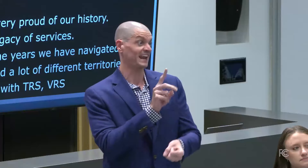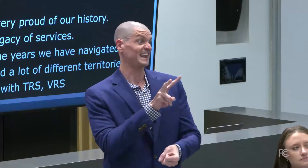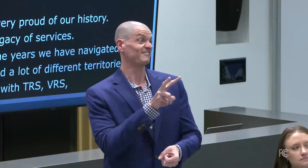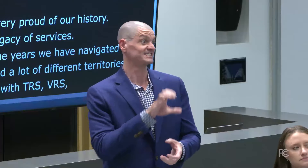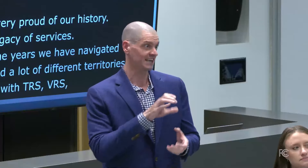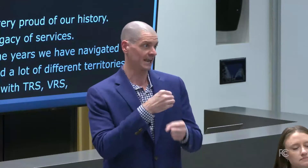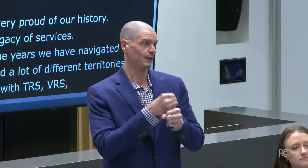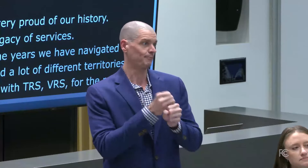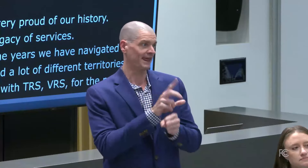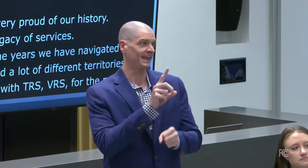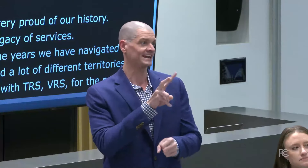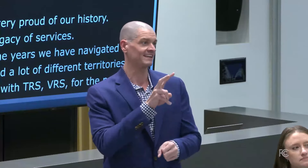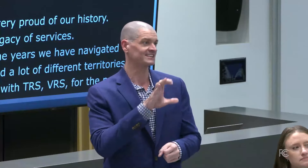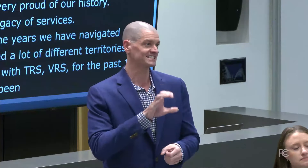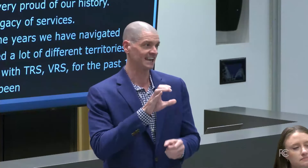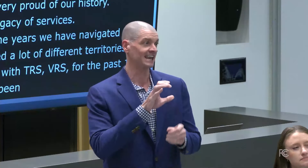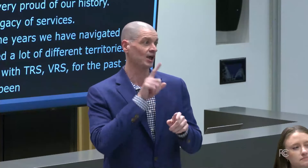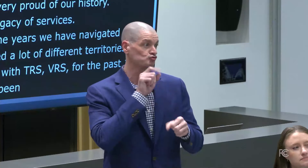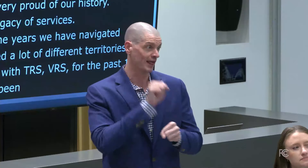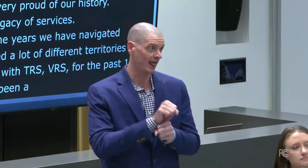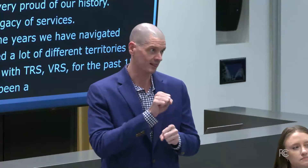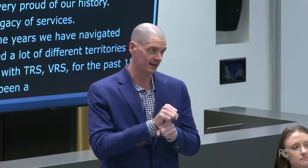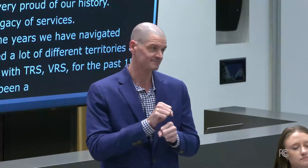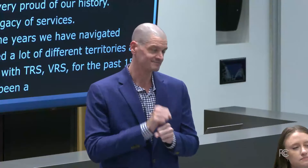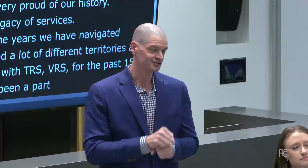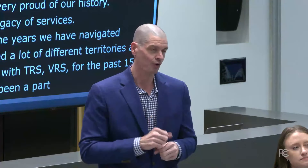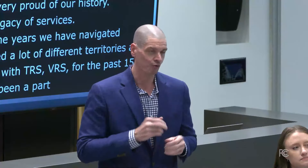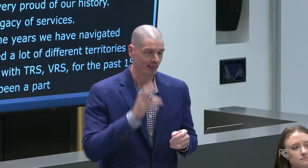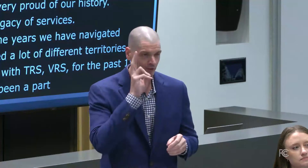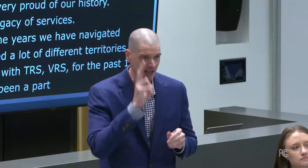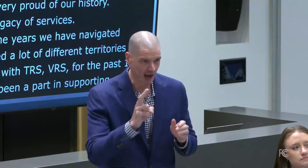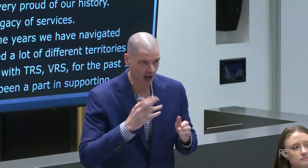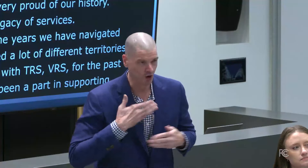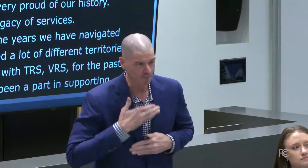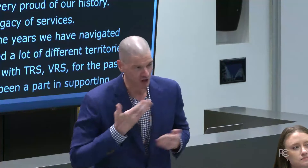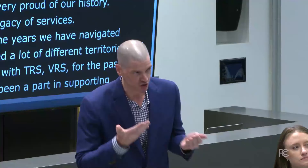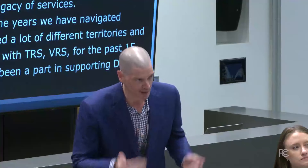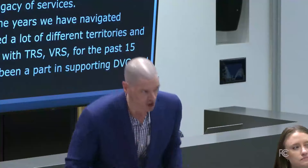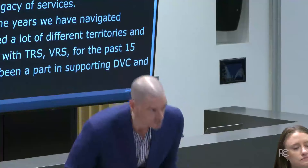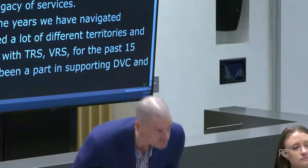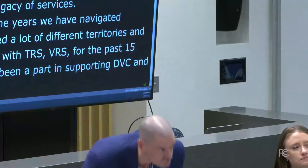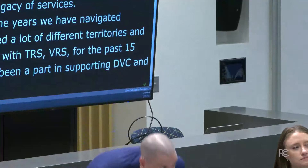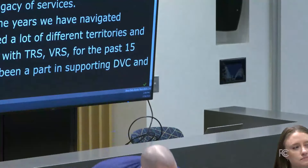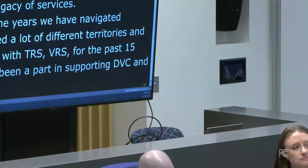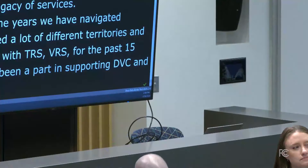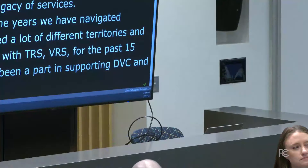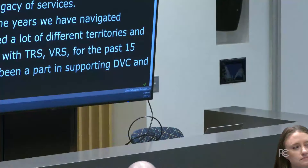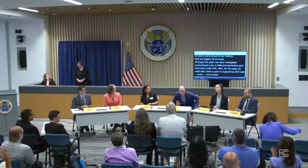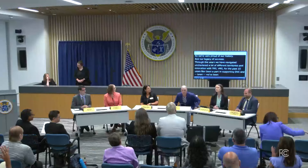OF DIFFERENT TERRITORIES AND INNOVATION WITH TRS, VRS, FOR THE PAST 15 YEARS BEV